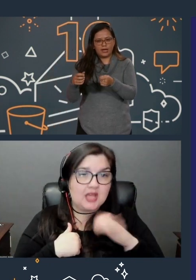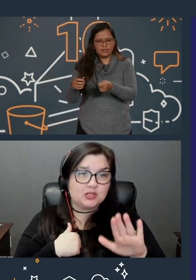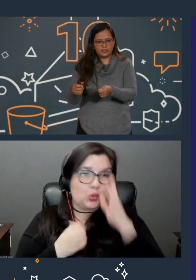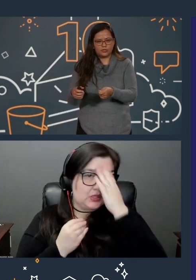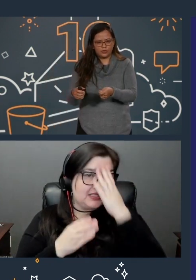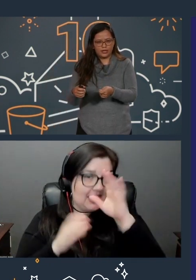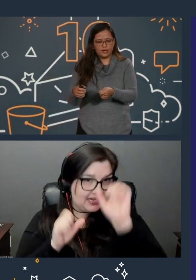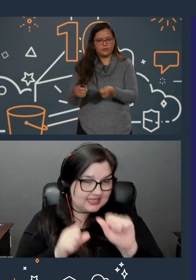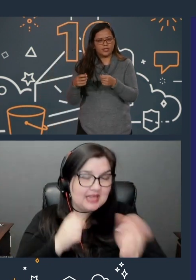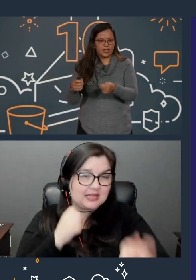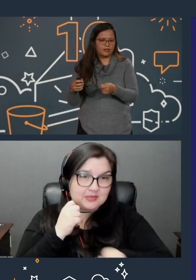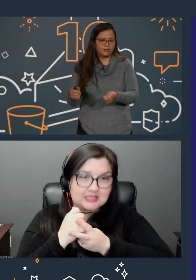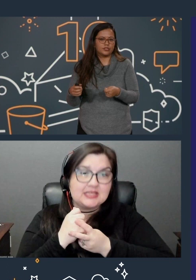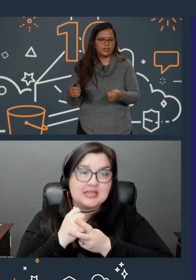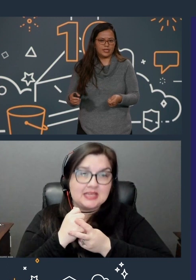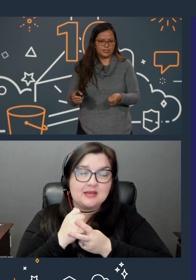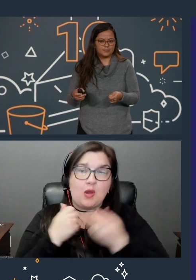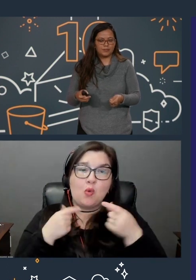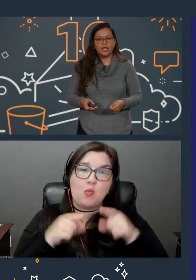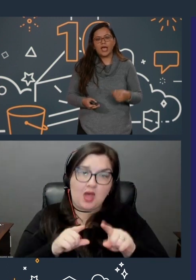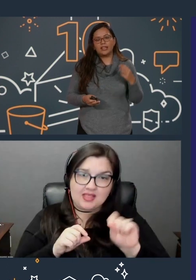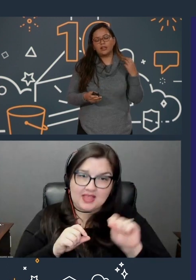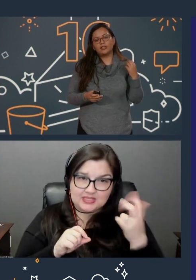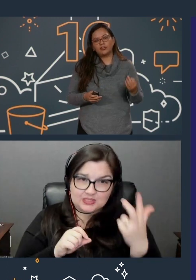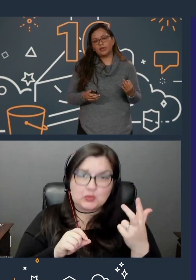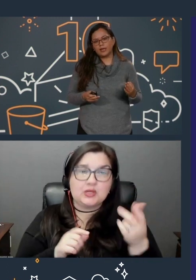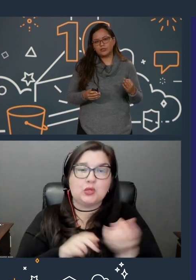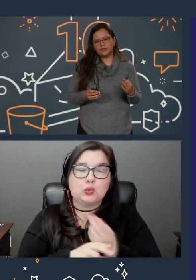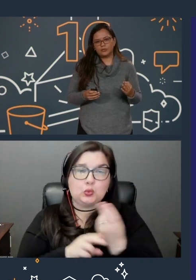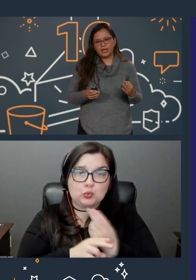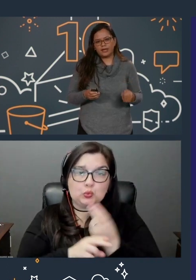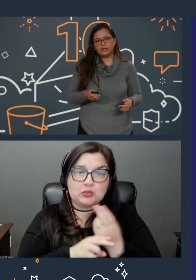while it is stored there using encryption keys. And there are three ways to do that.